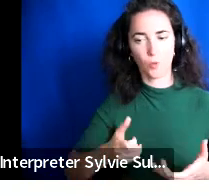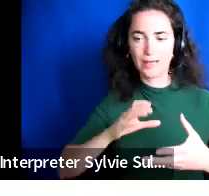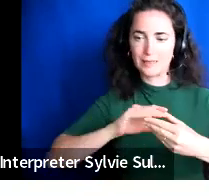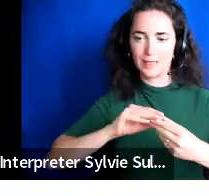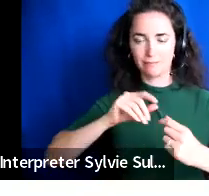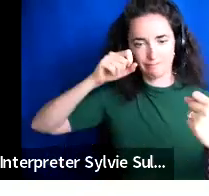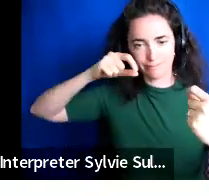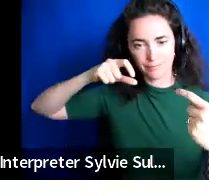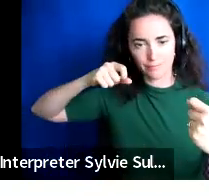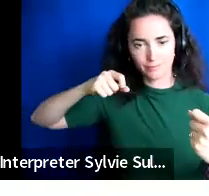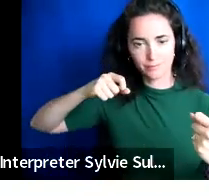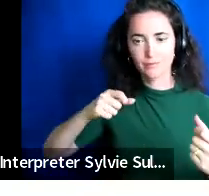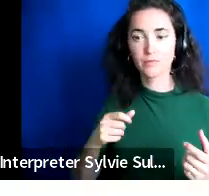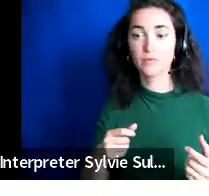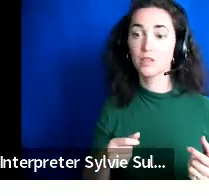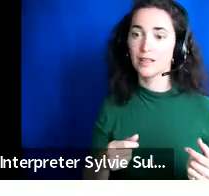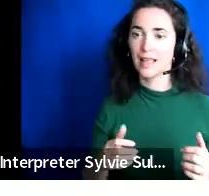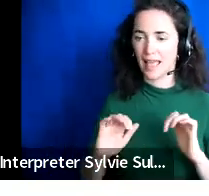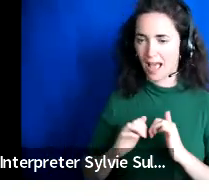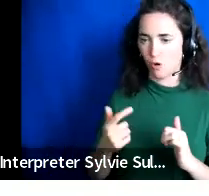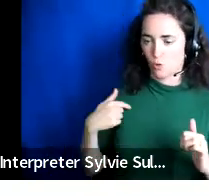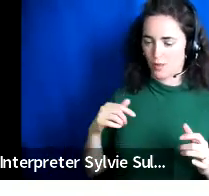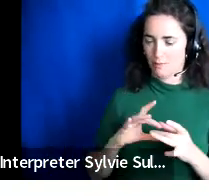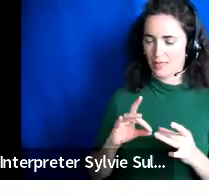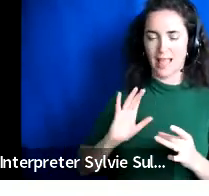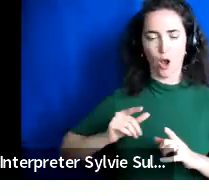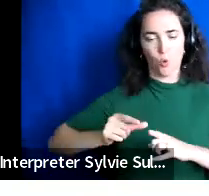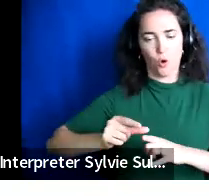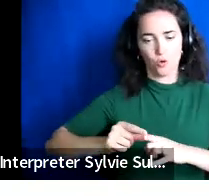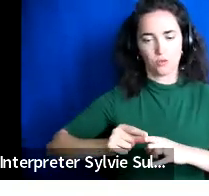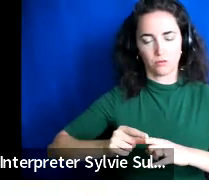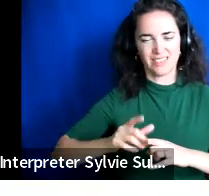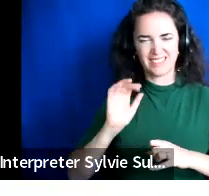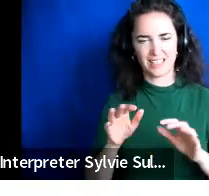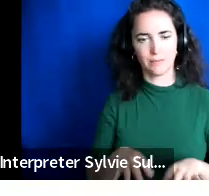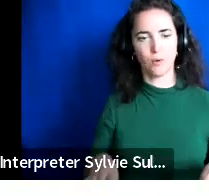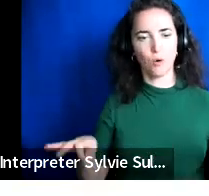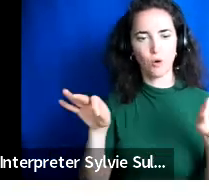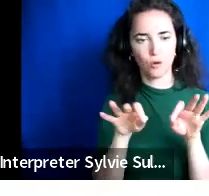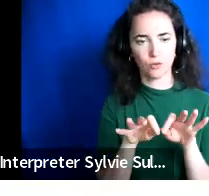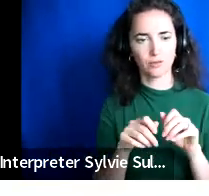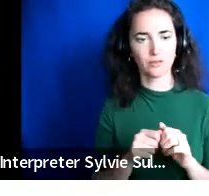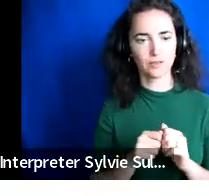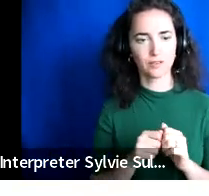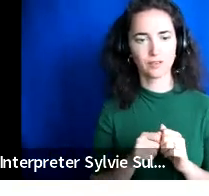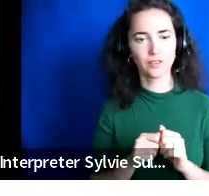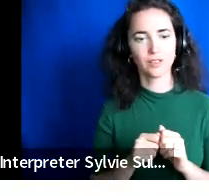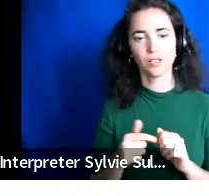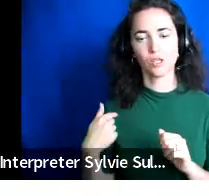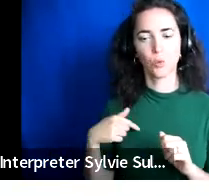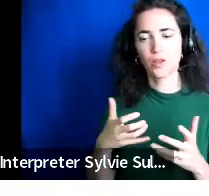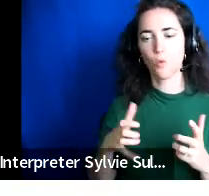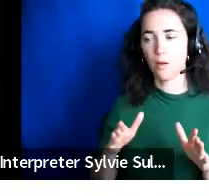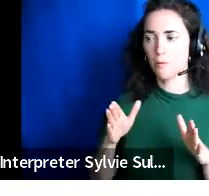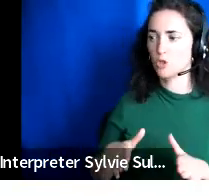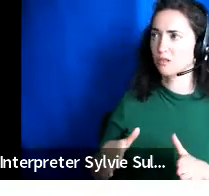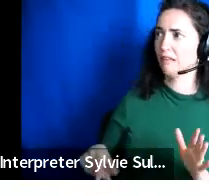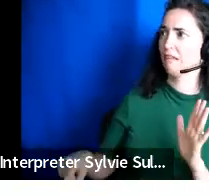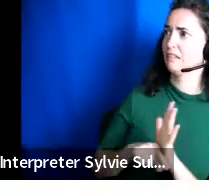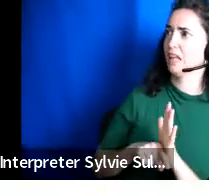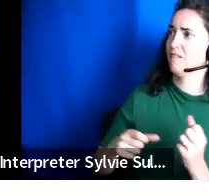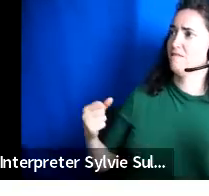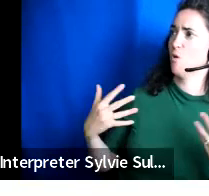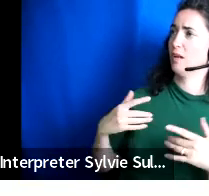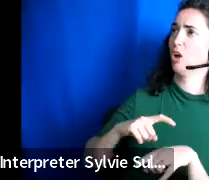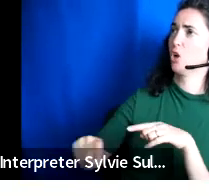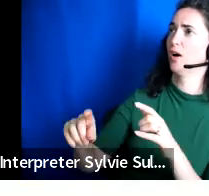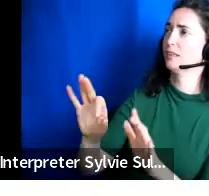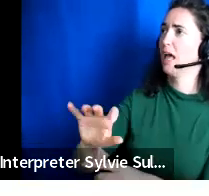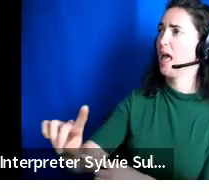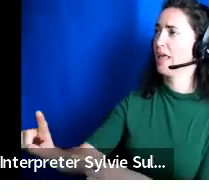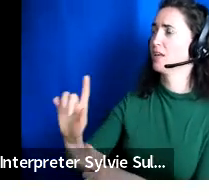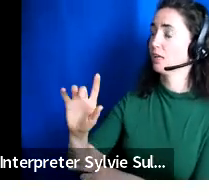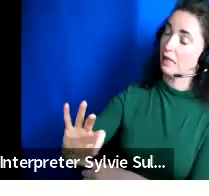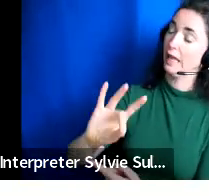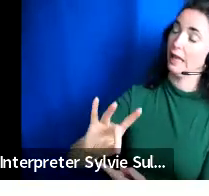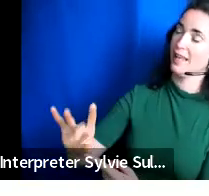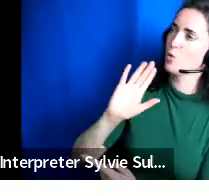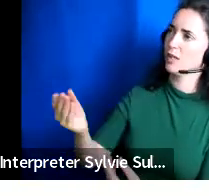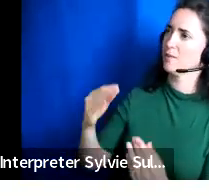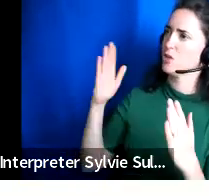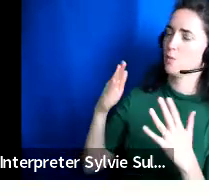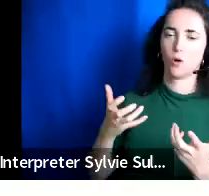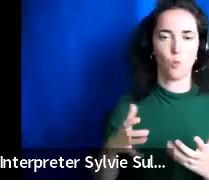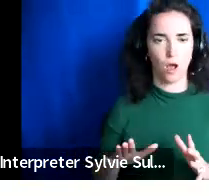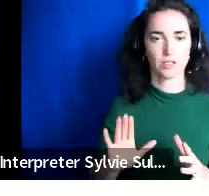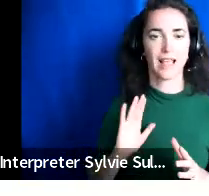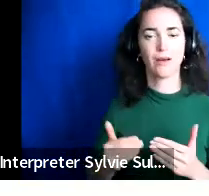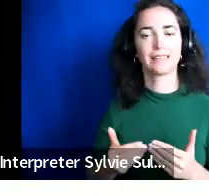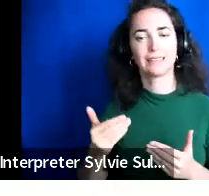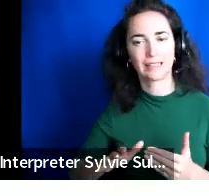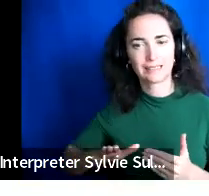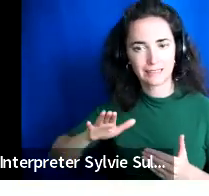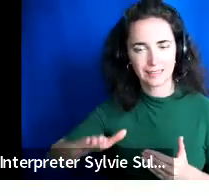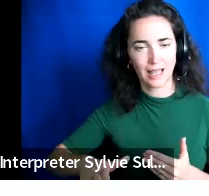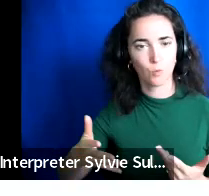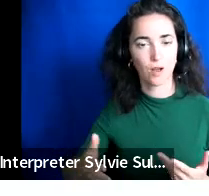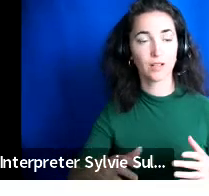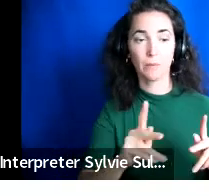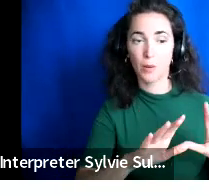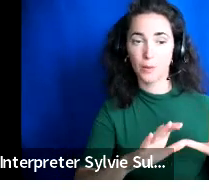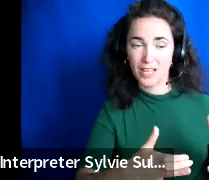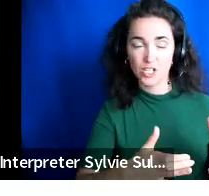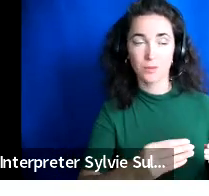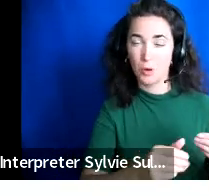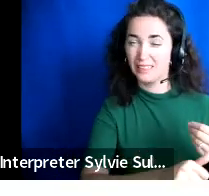Messaging is important. Our words are important and you know we do not want anyone to be afraid or afraid of negative consequences for calling 9 8, and that's part of our next steps with it as well is engaging those high risk populations in